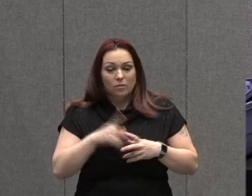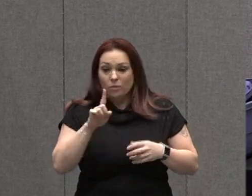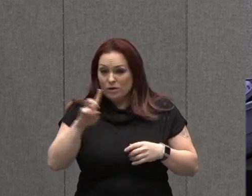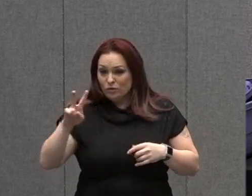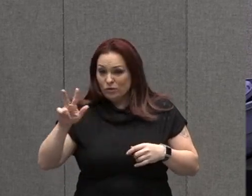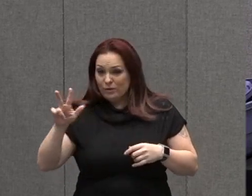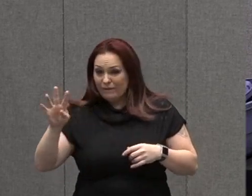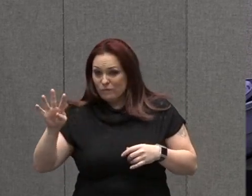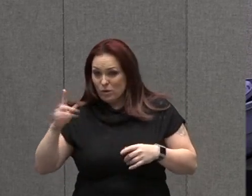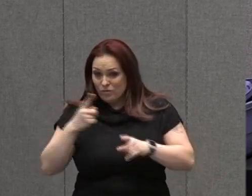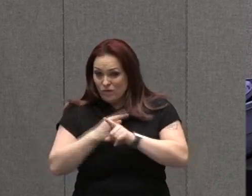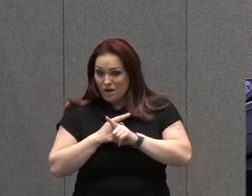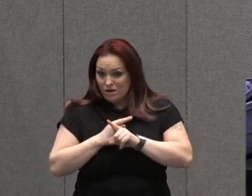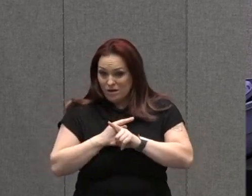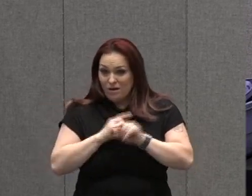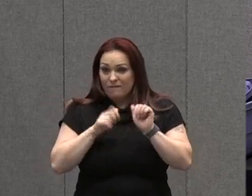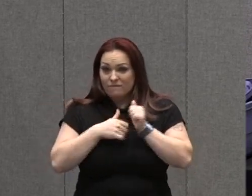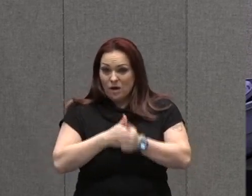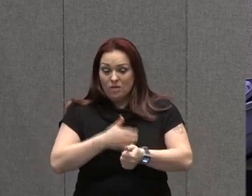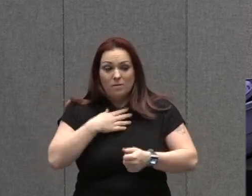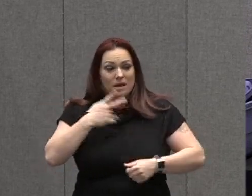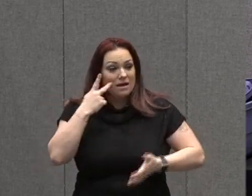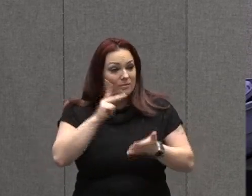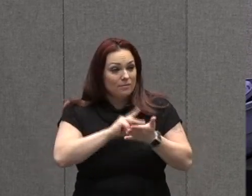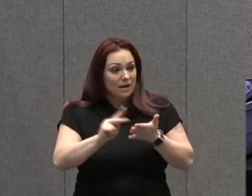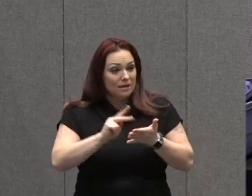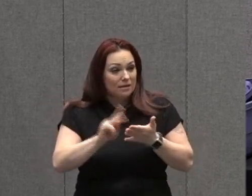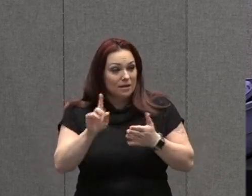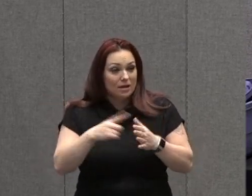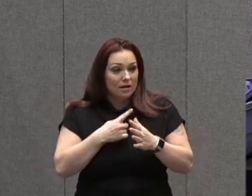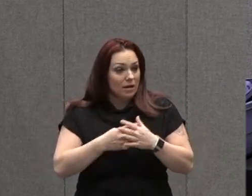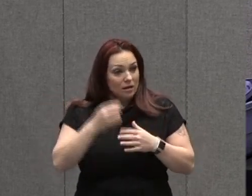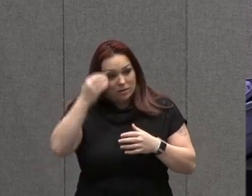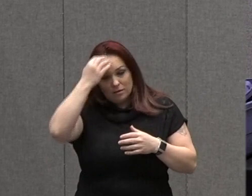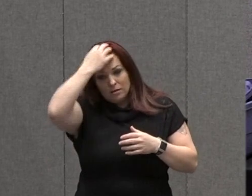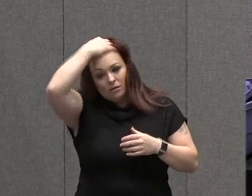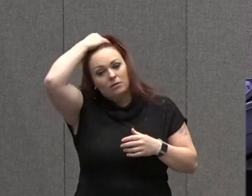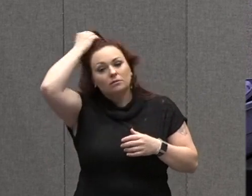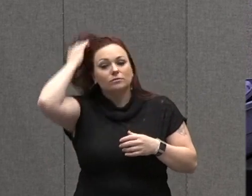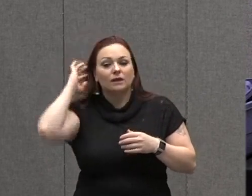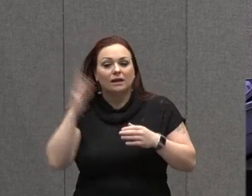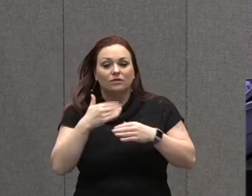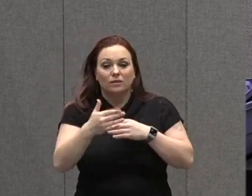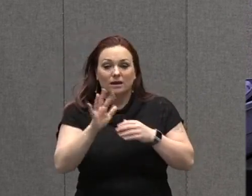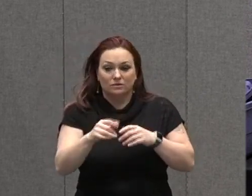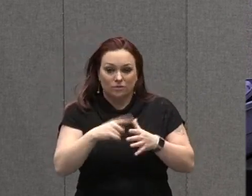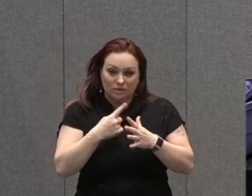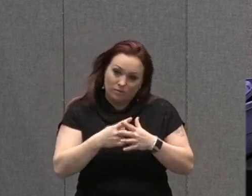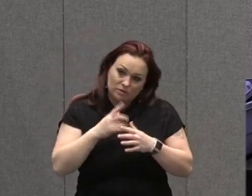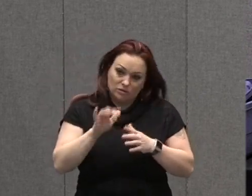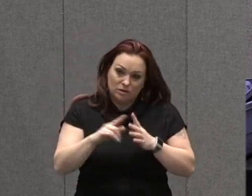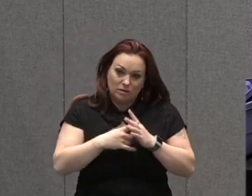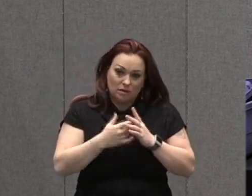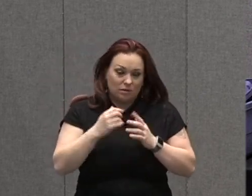Mmhmm, and we'll just follow my pen and then we'll just, whenever I get to the next one, we'll start that one. Oh you want to do that?